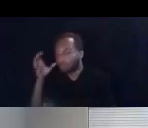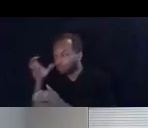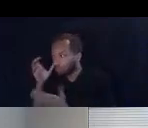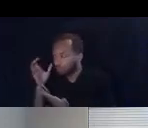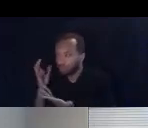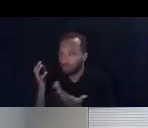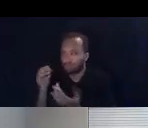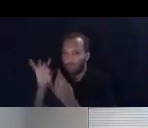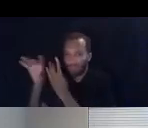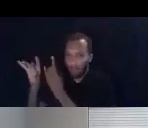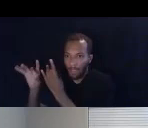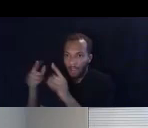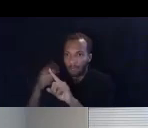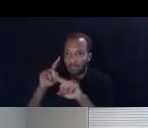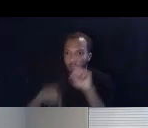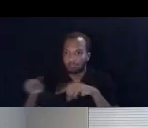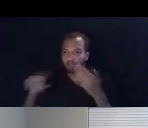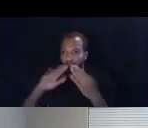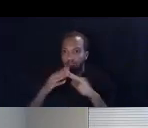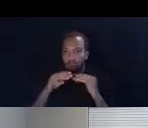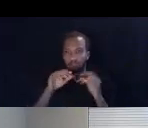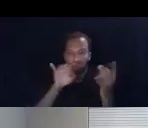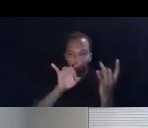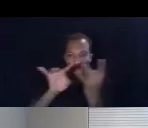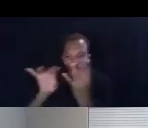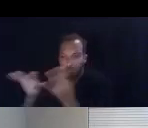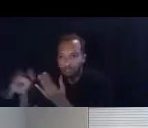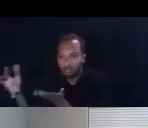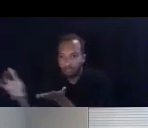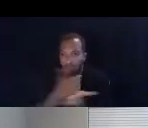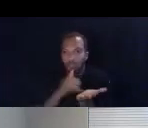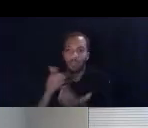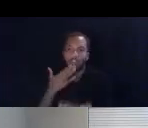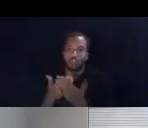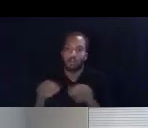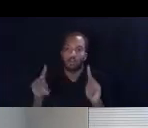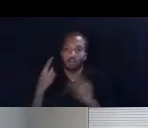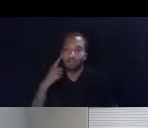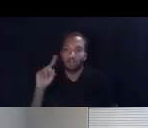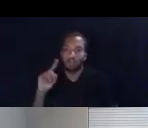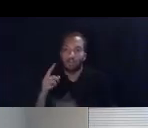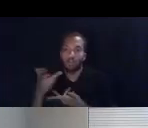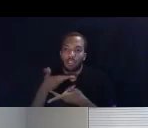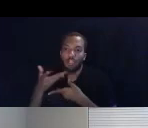with those populations in mind. And so that is an opportunity for sure for engagement and collaboration.